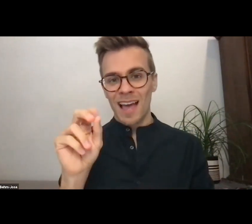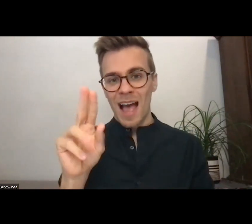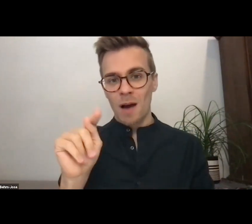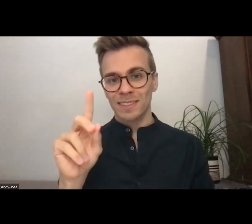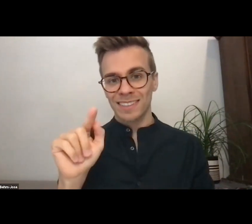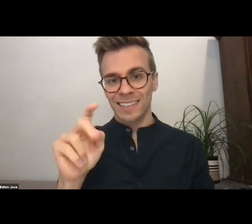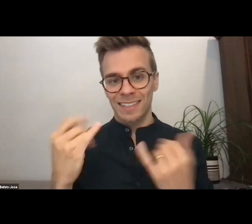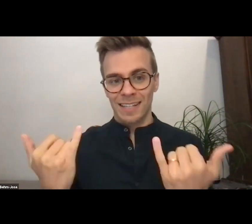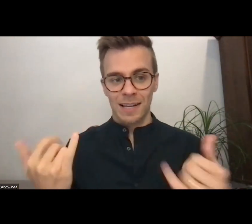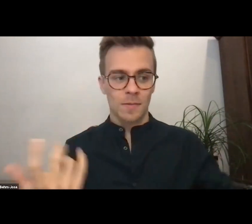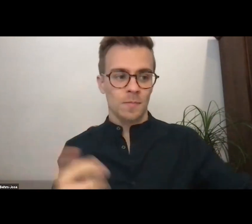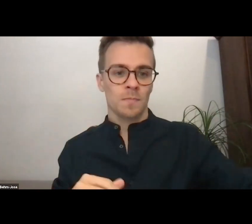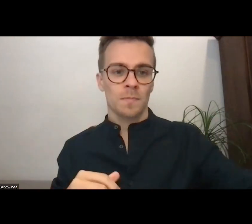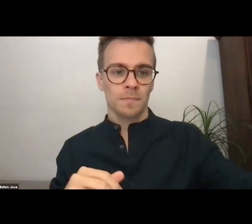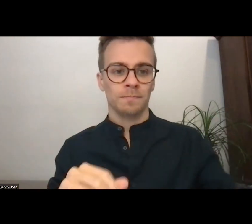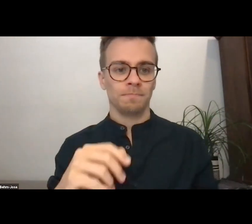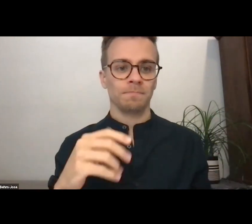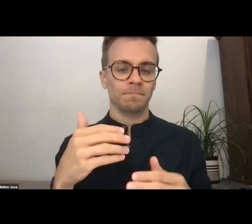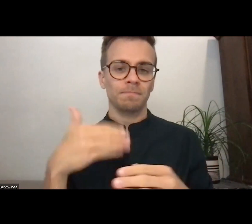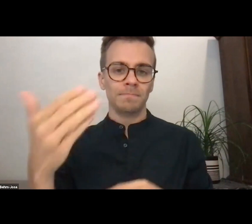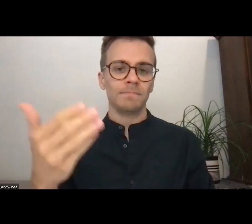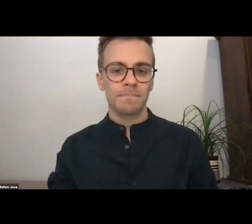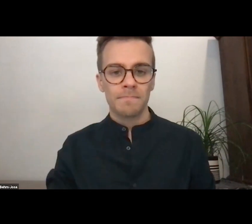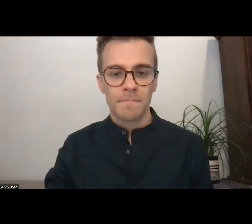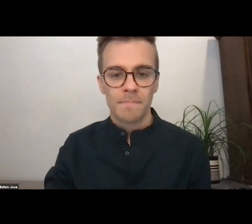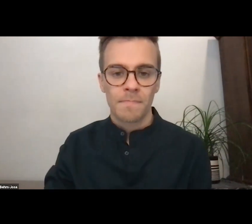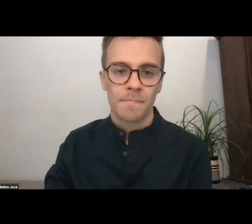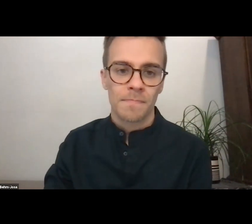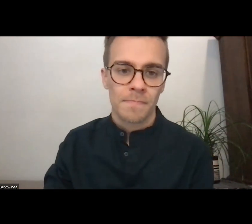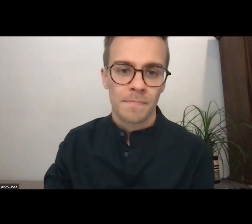And this was from 2010, so it is a little bit outdated right now.